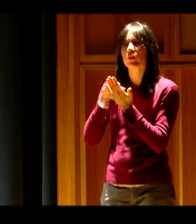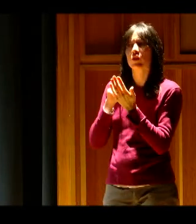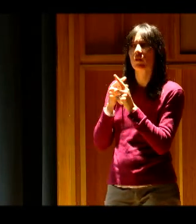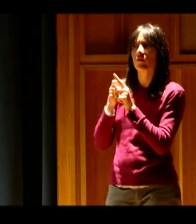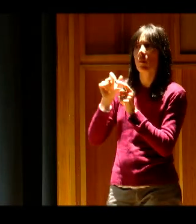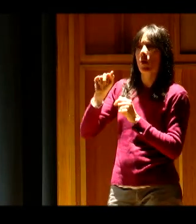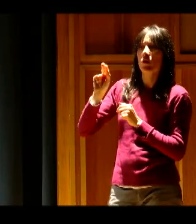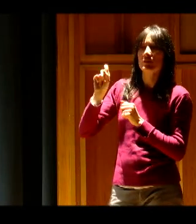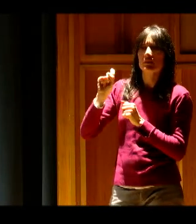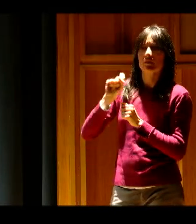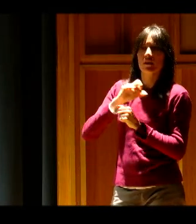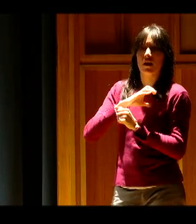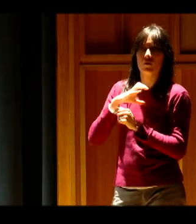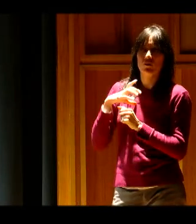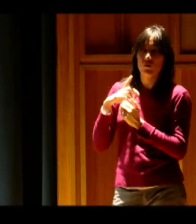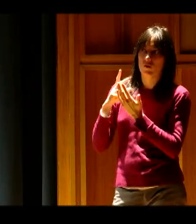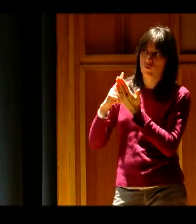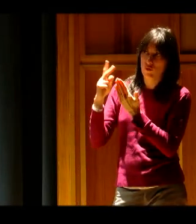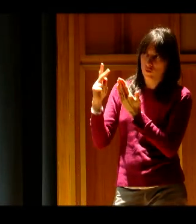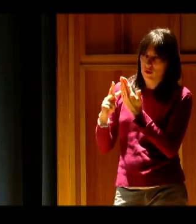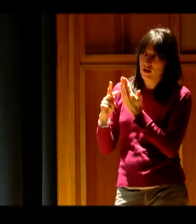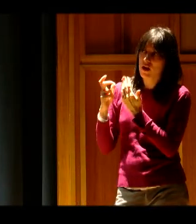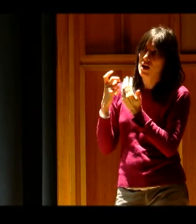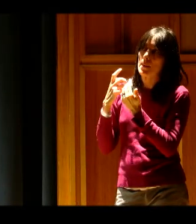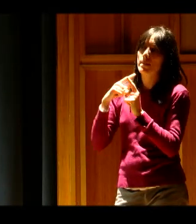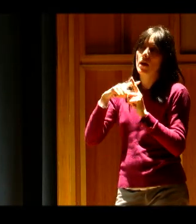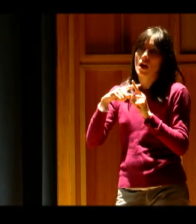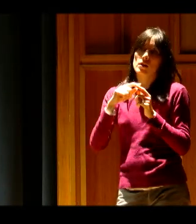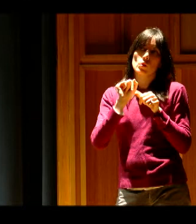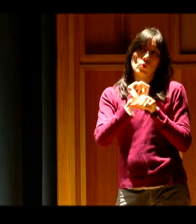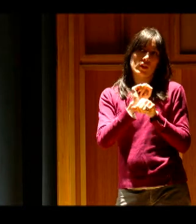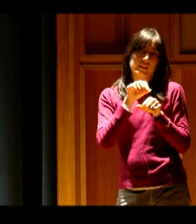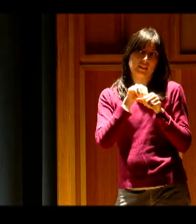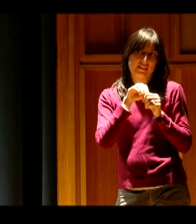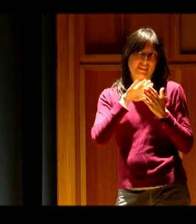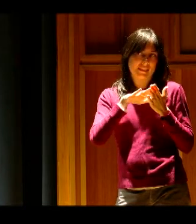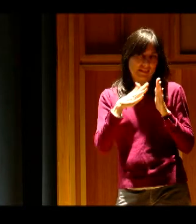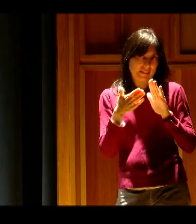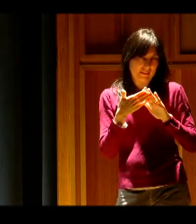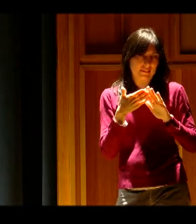but also we've been doing a lot of work in cities and we are doing a lot of work in cities with many partners